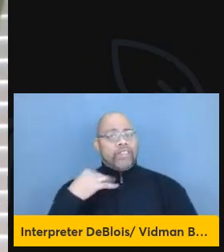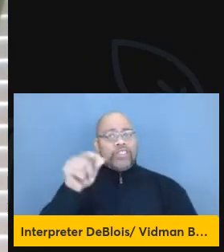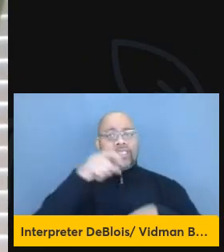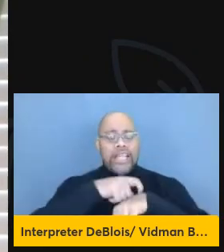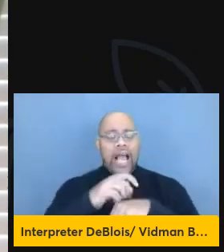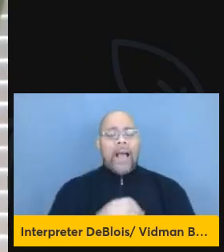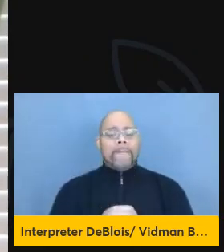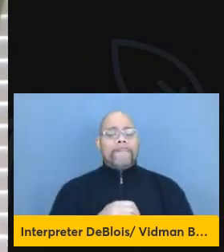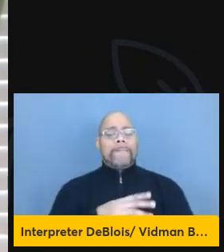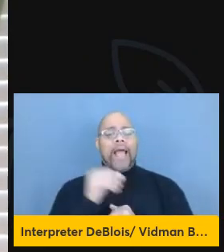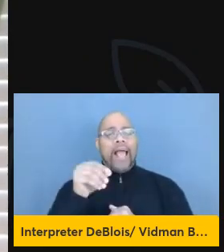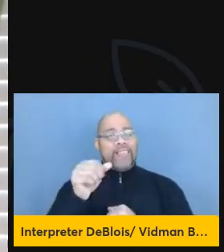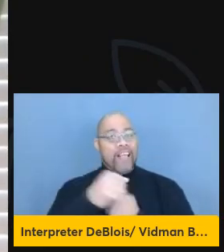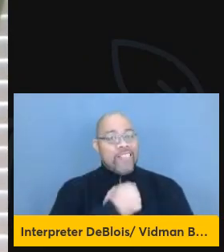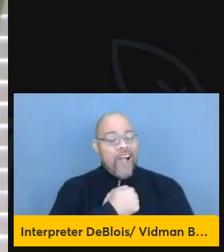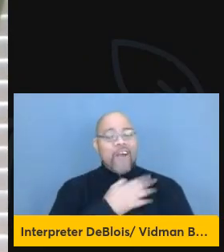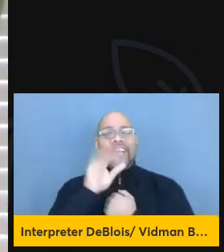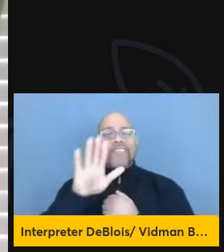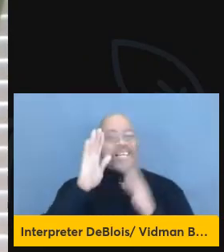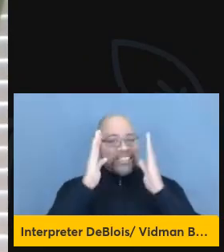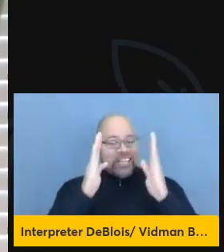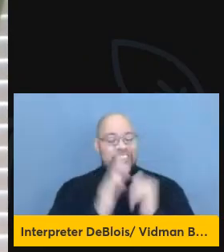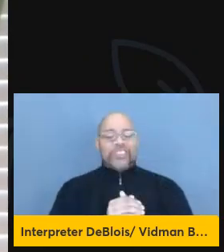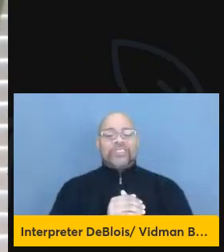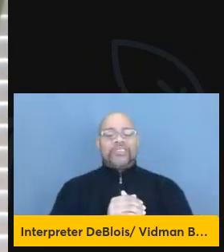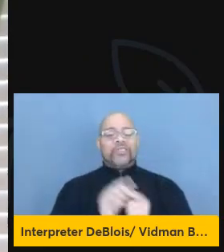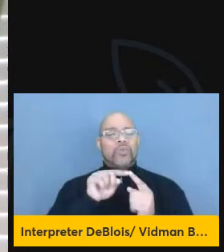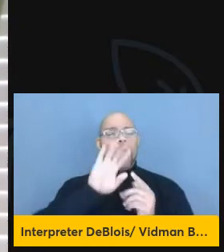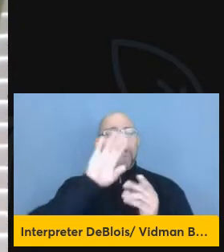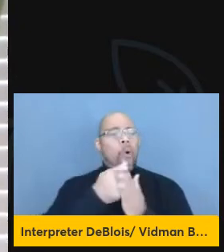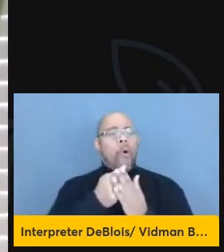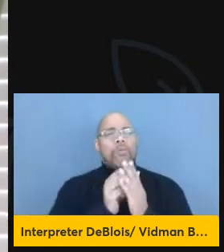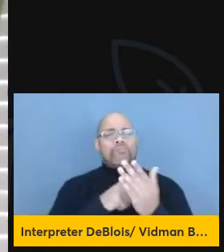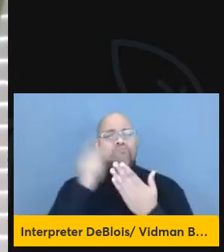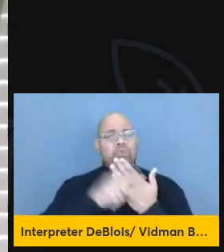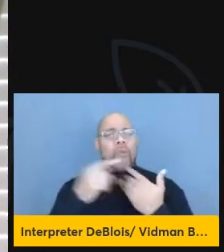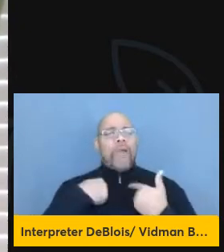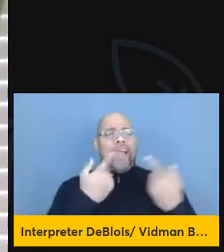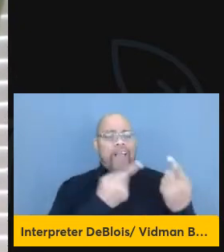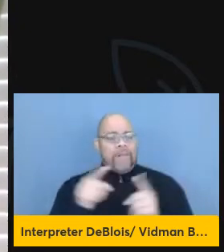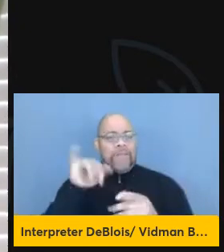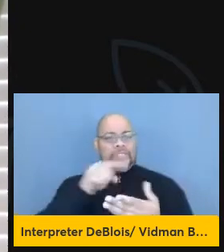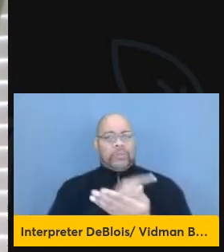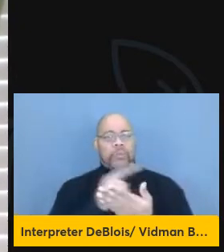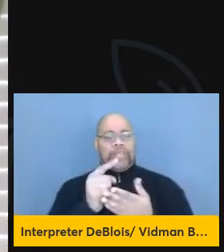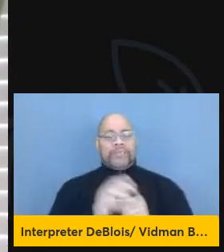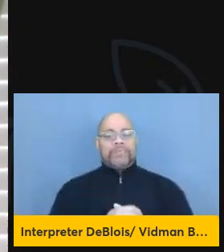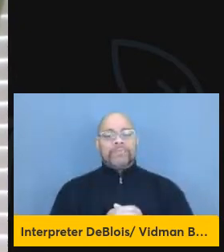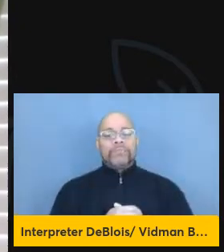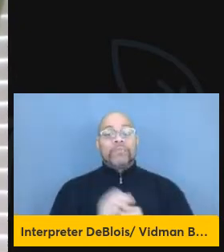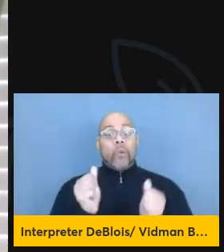and their love and their attention to all of the initiatives that we have going on this week. So with that I don't want to